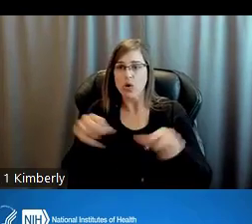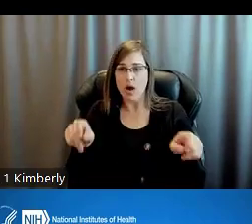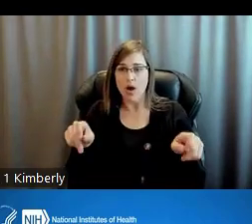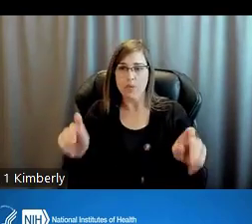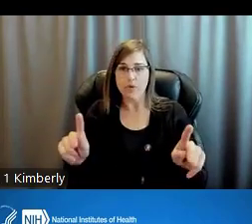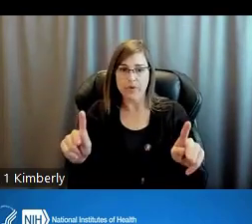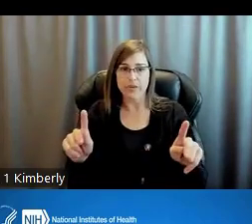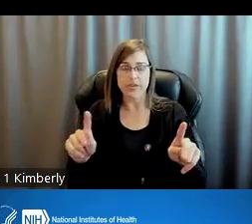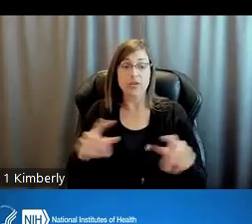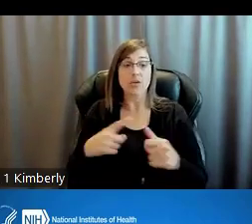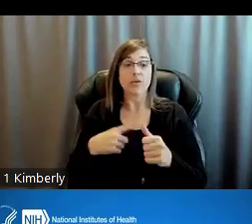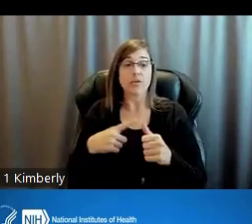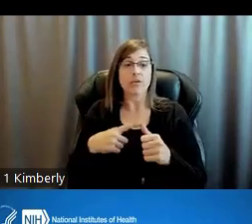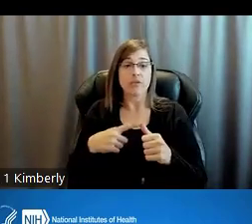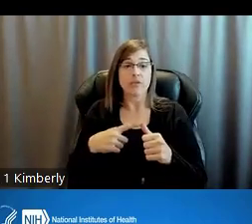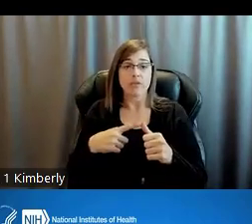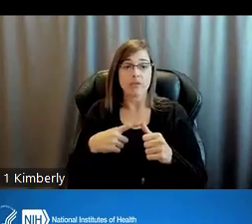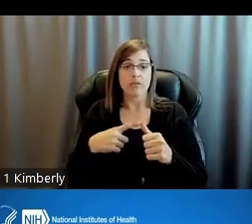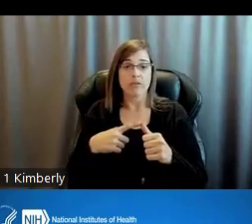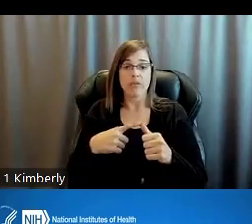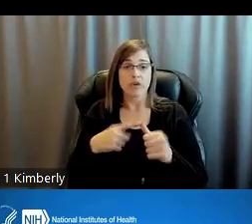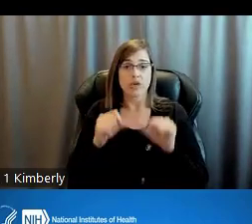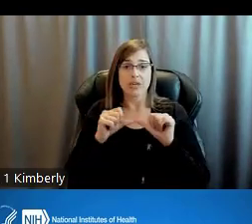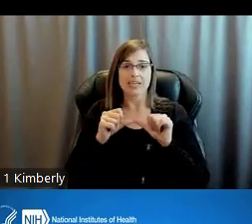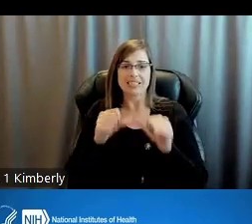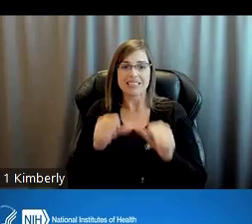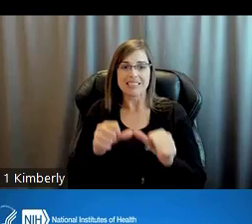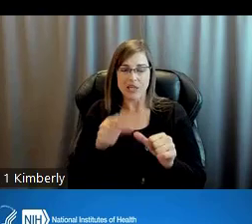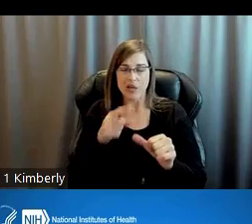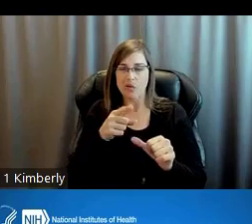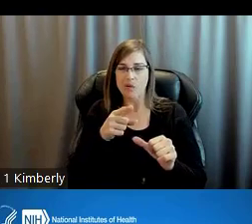So first, continuing this vein of flexibilities,